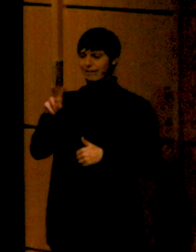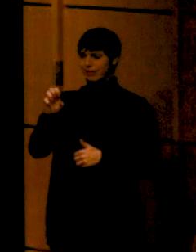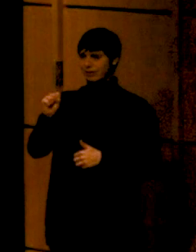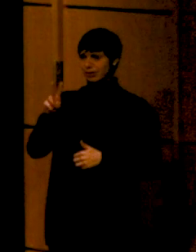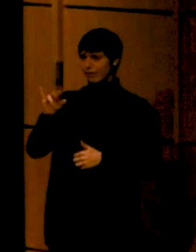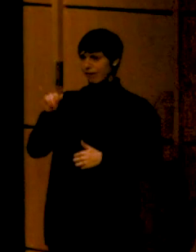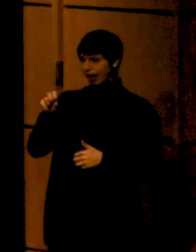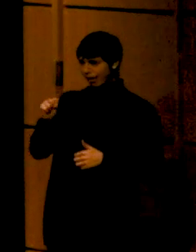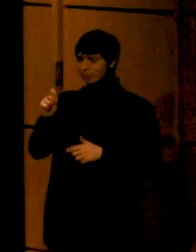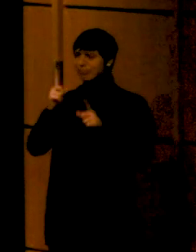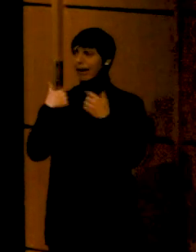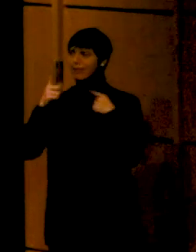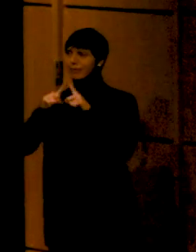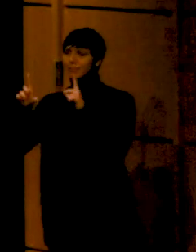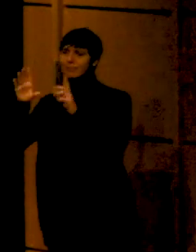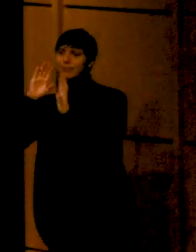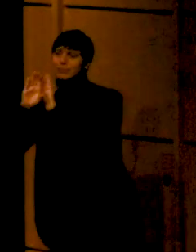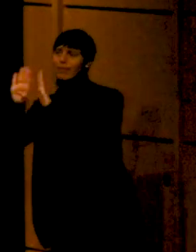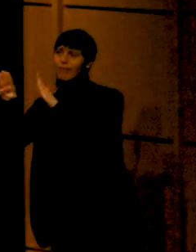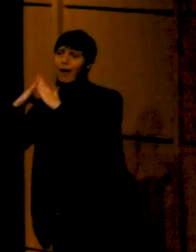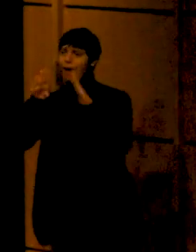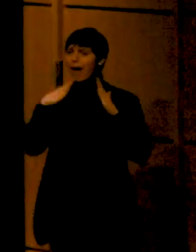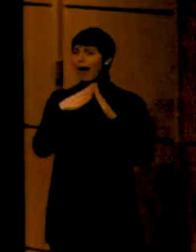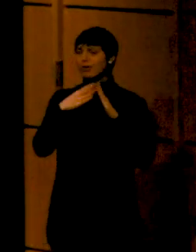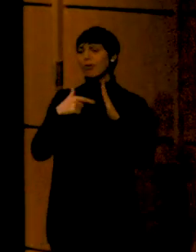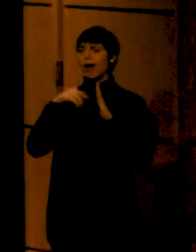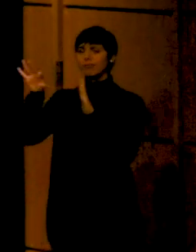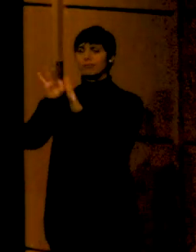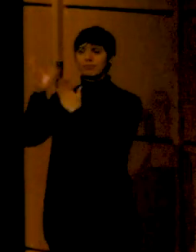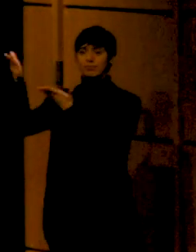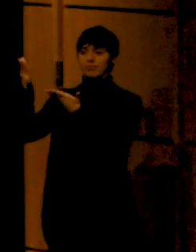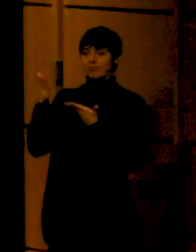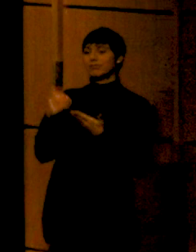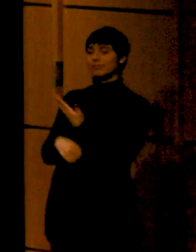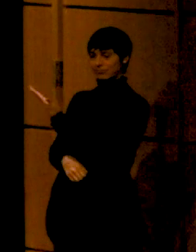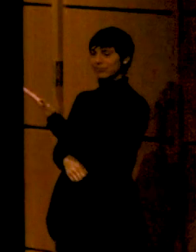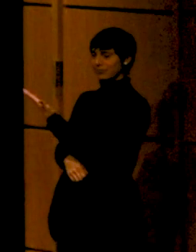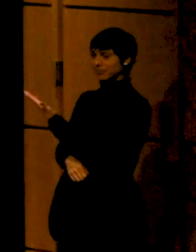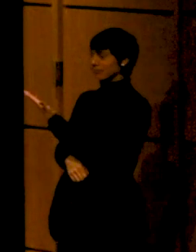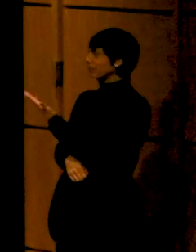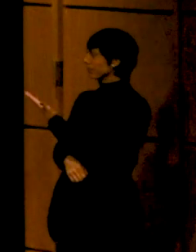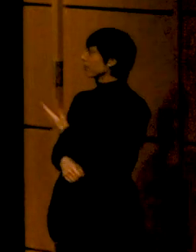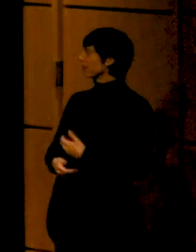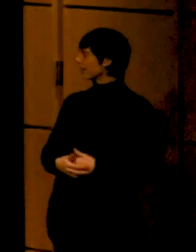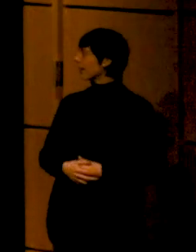So we bought this early on Francesco Fidanza's eruption of Vesuvius at night.